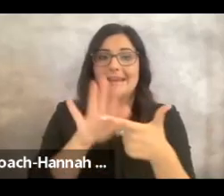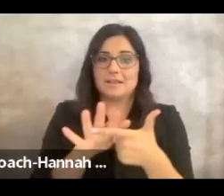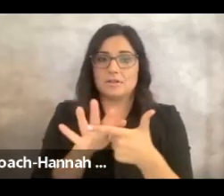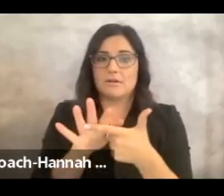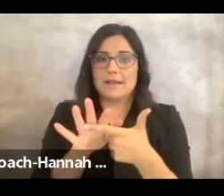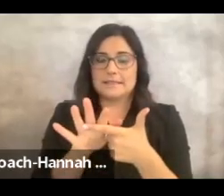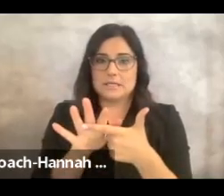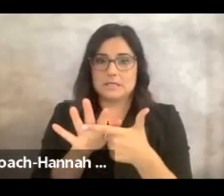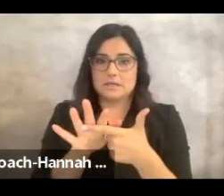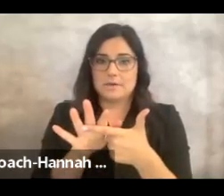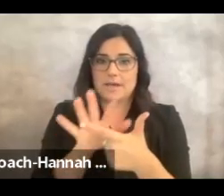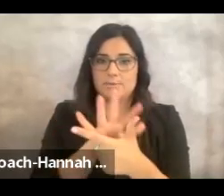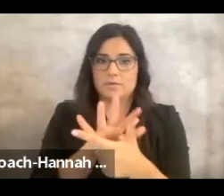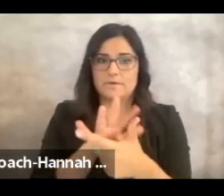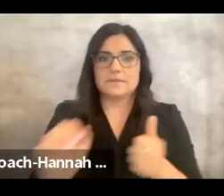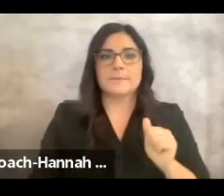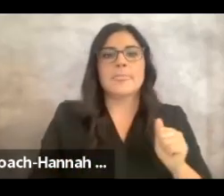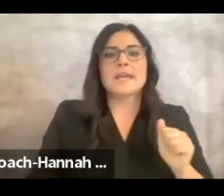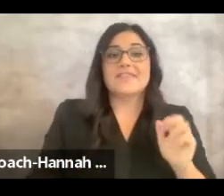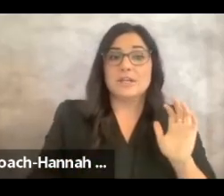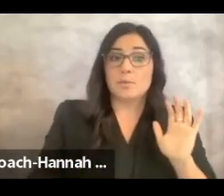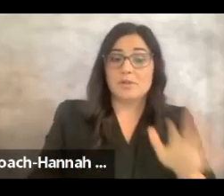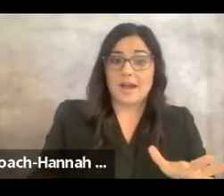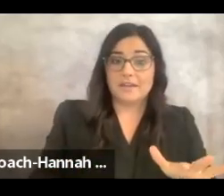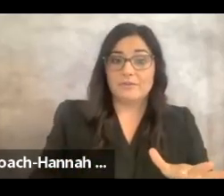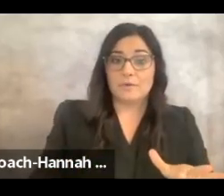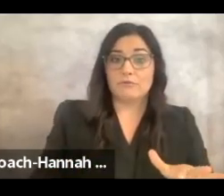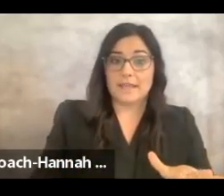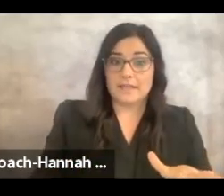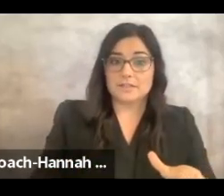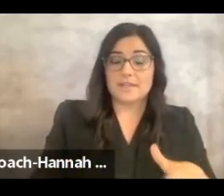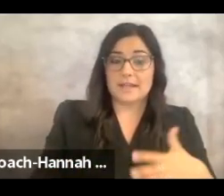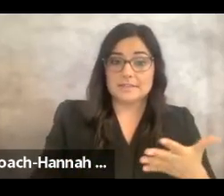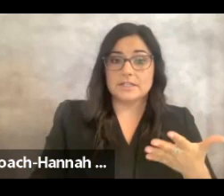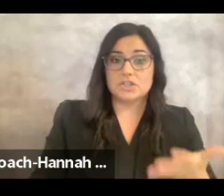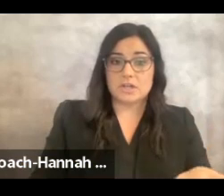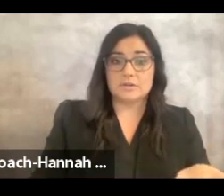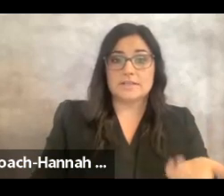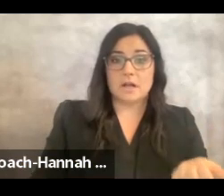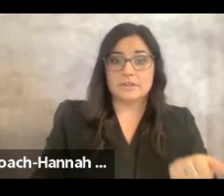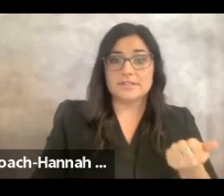and RID. Okay, both of those. Then you apply for the written. So the CASLI generalist knowledge